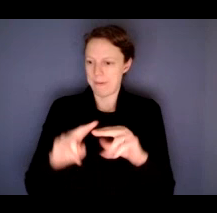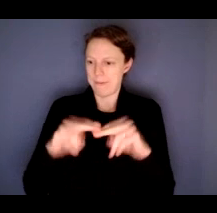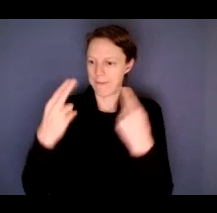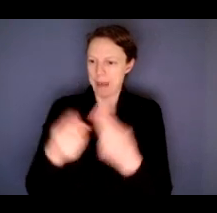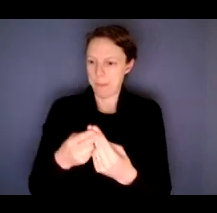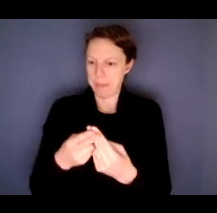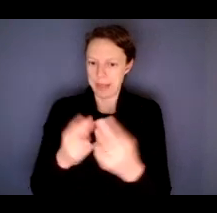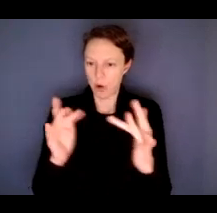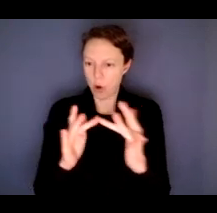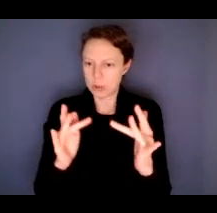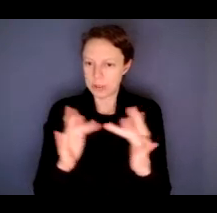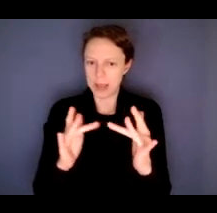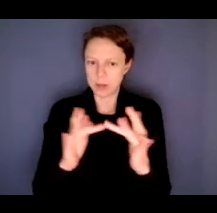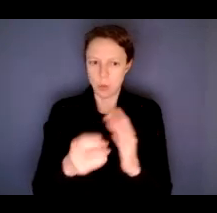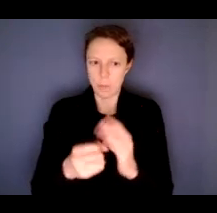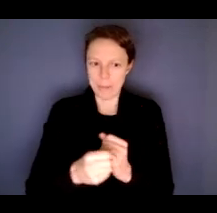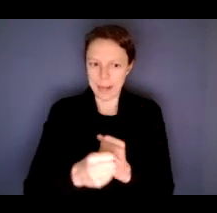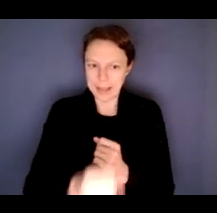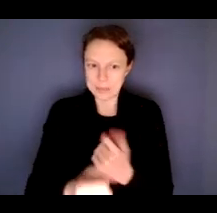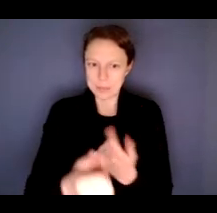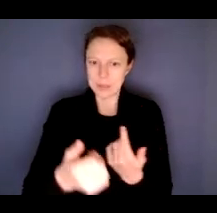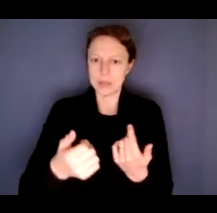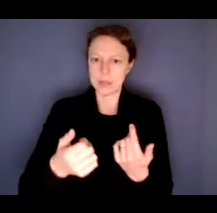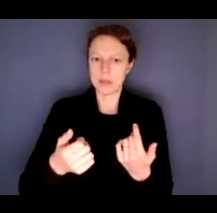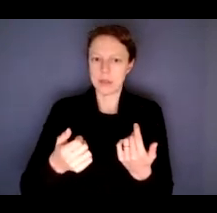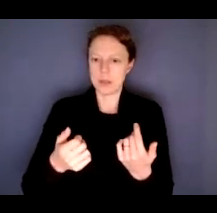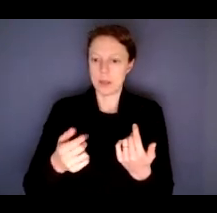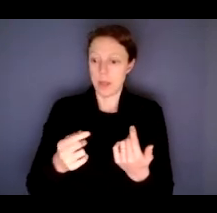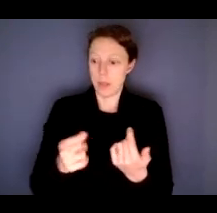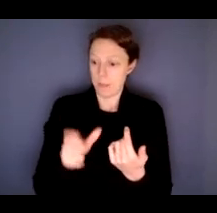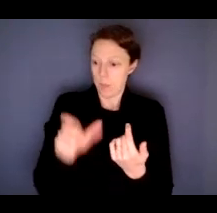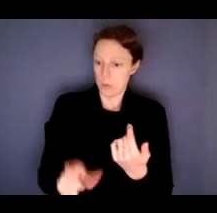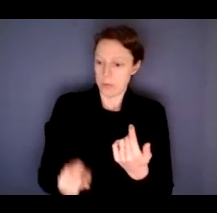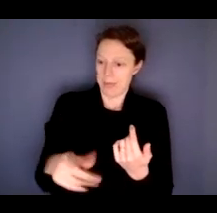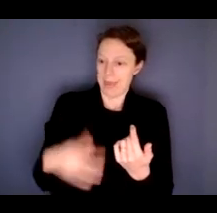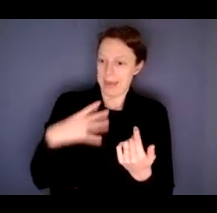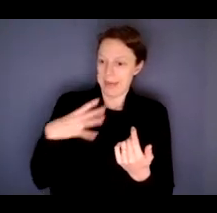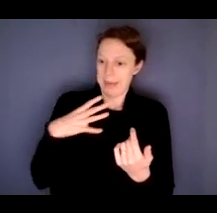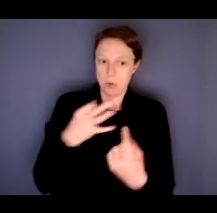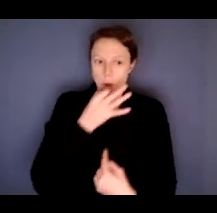of intervention involved the person that they need to seek approval from is the senior team leader.